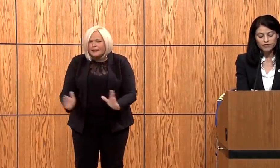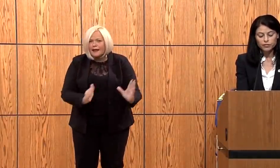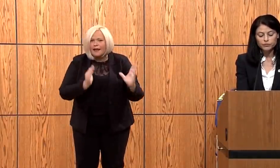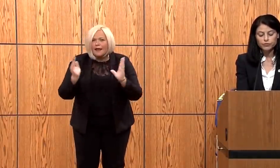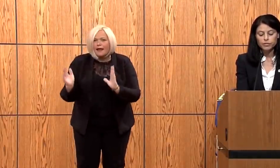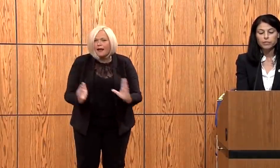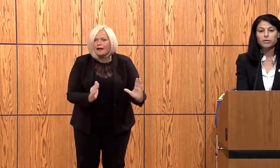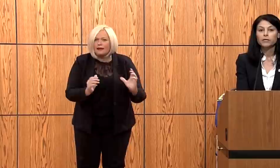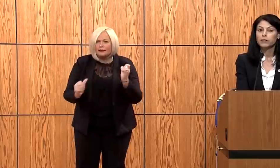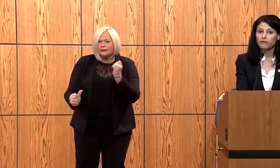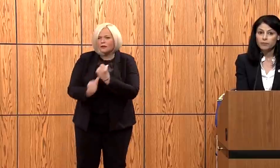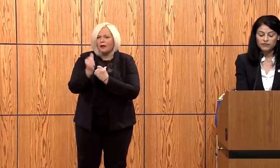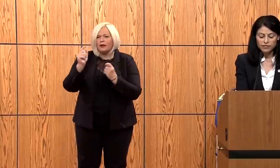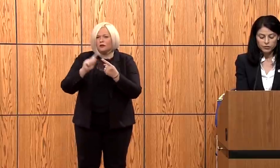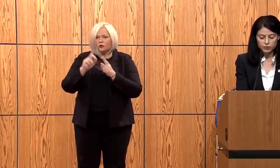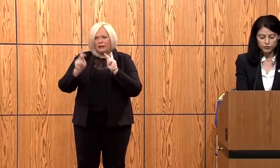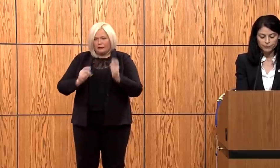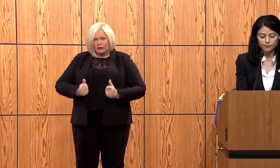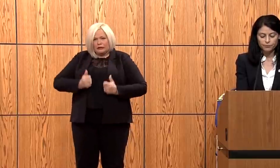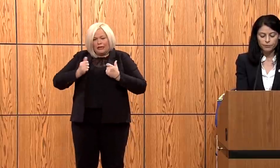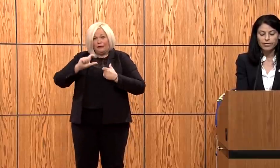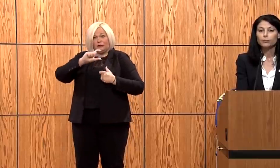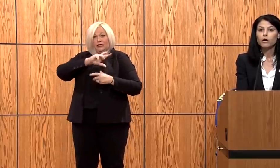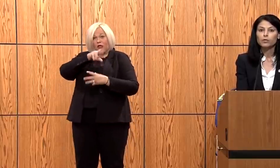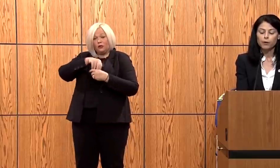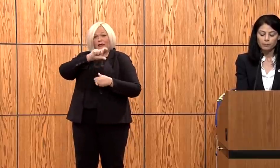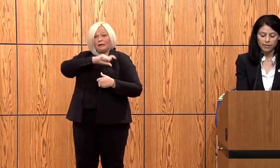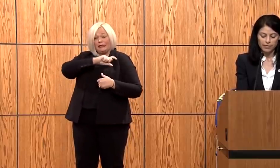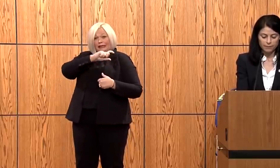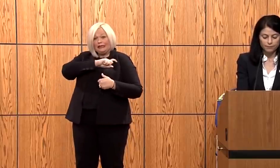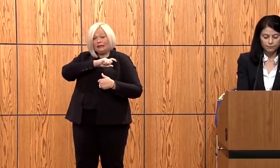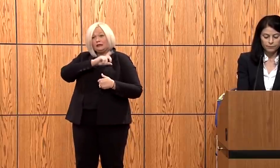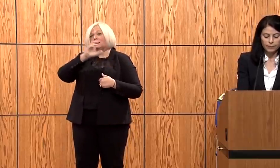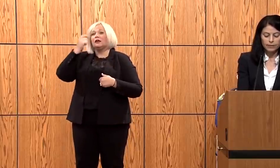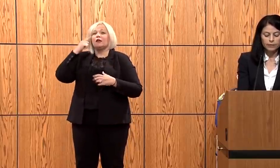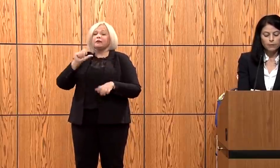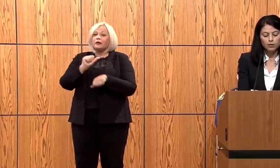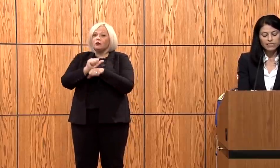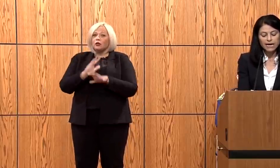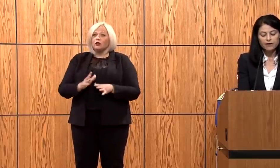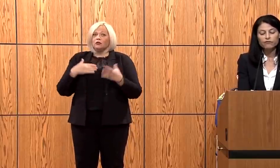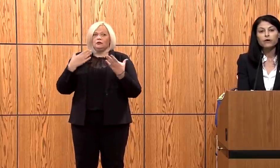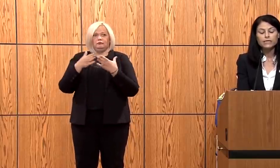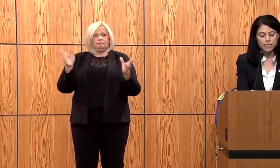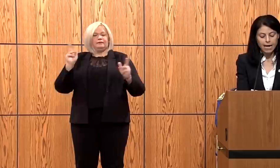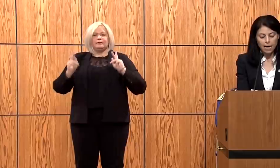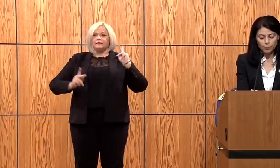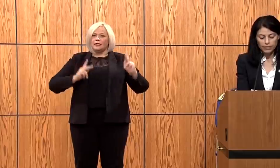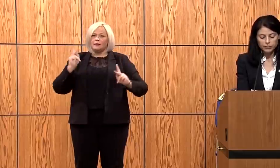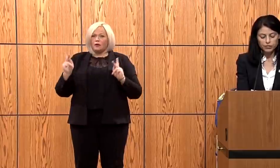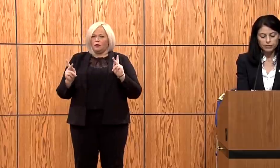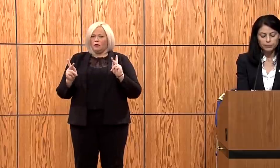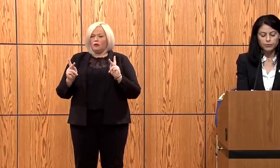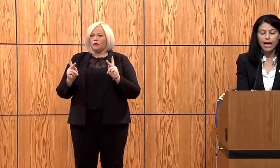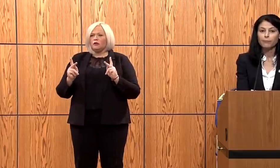OUR EFFORTS UNCOVERED ELABORATE PLANS TO ENDANGER THE LIVES OF PLANS TO ENDANGER THE LIVES OF LAW ENFORCEMENT OFFICERS, LAW ENFORCEMENT OFFICERS, GOVERNOR OFFICIALS, AND THE